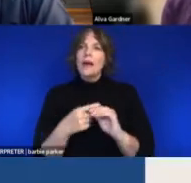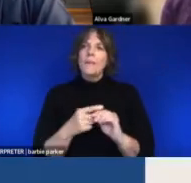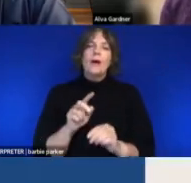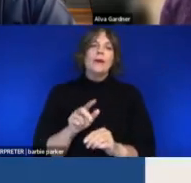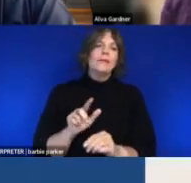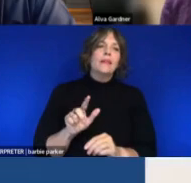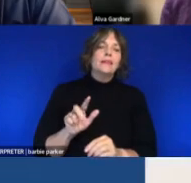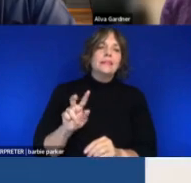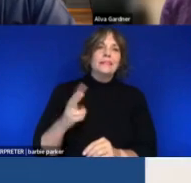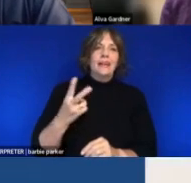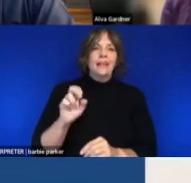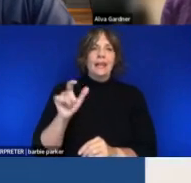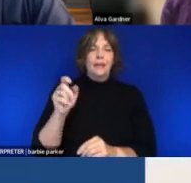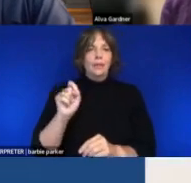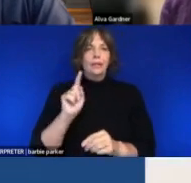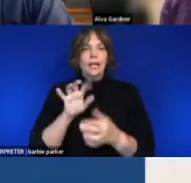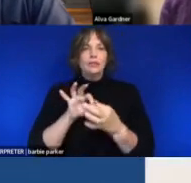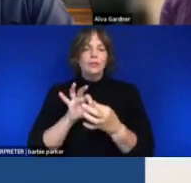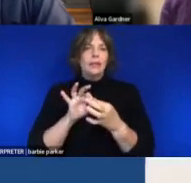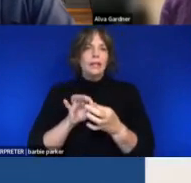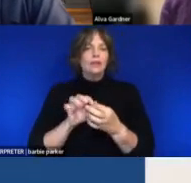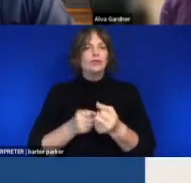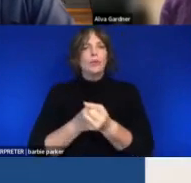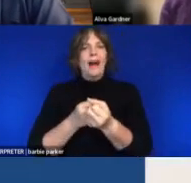advocacy, and we have done,